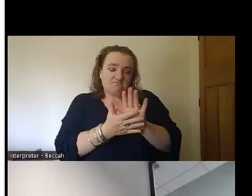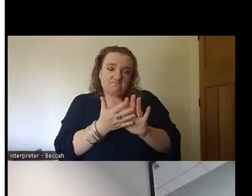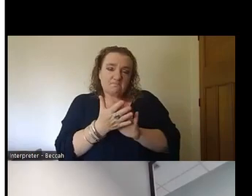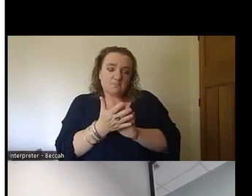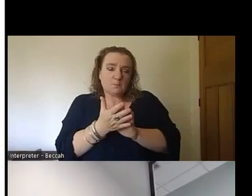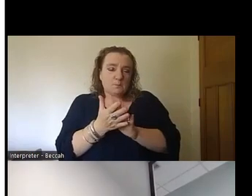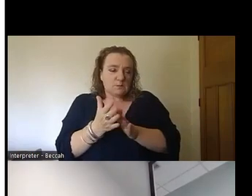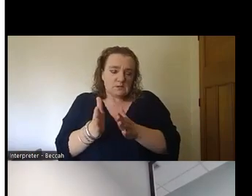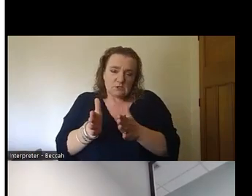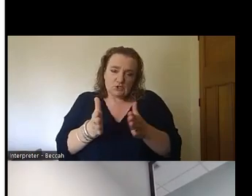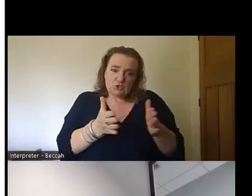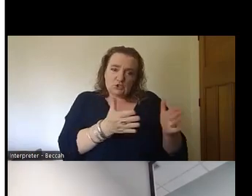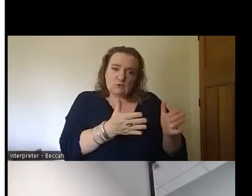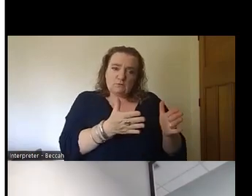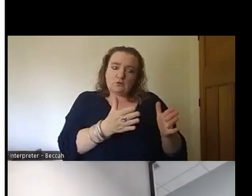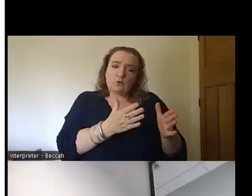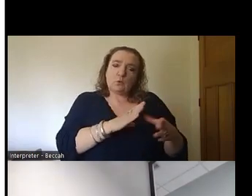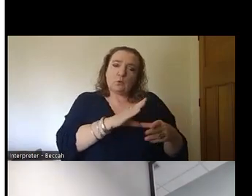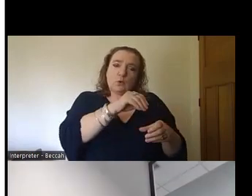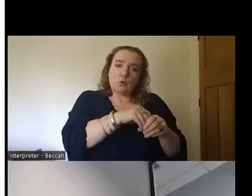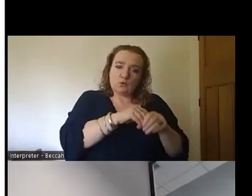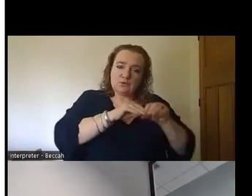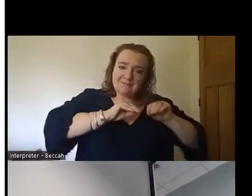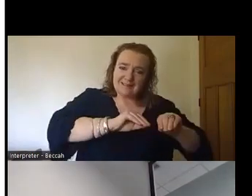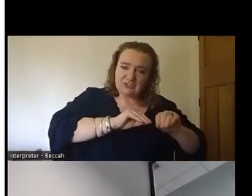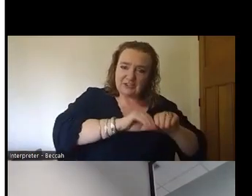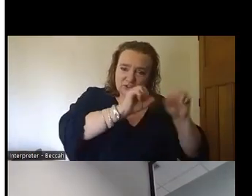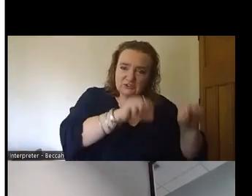towards an inclusive education system through inclusive curriculum